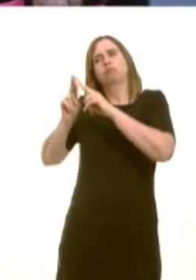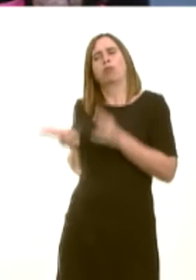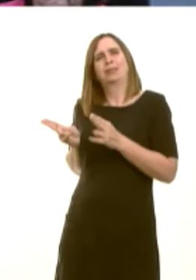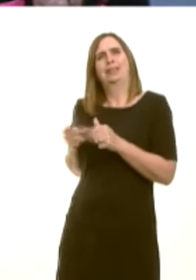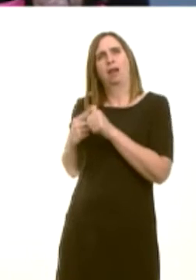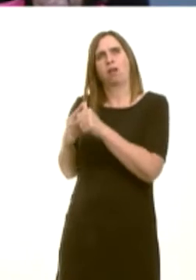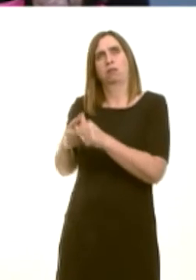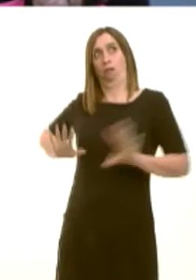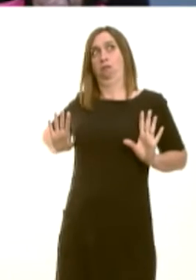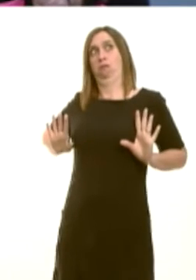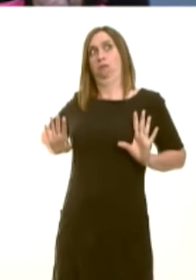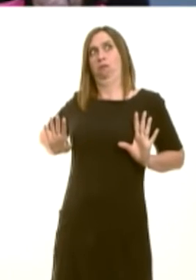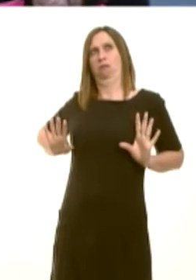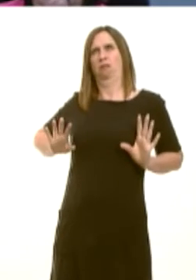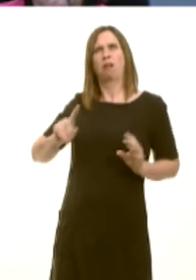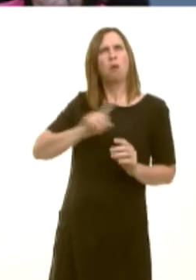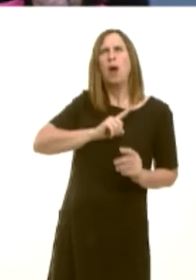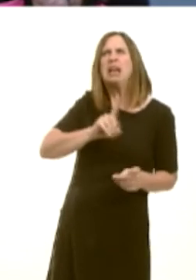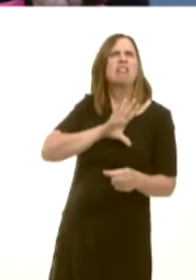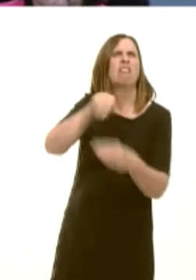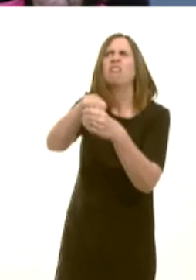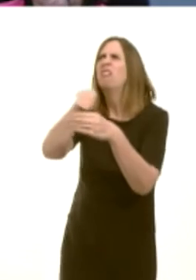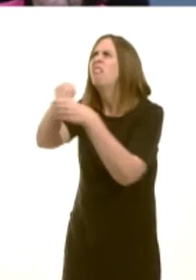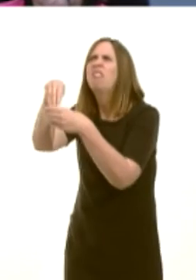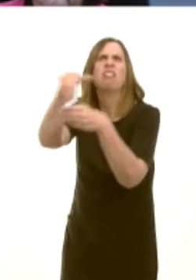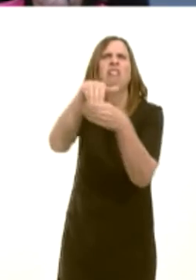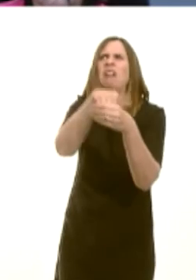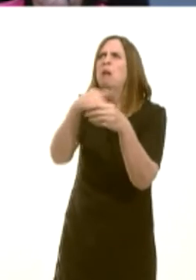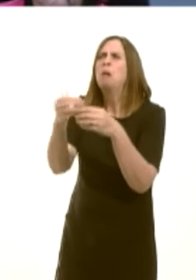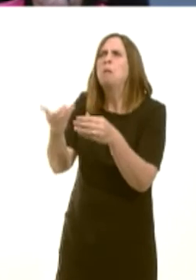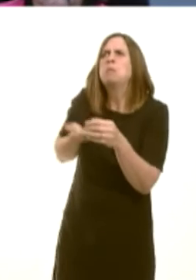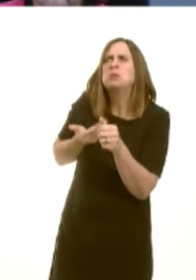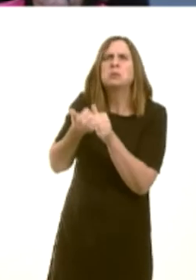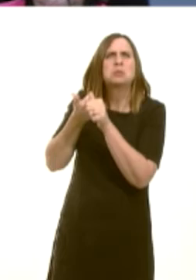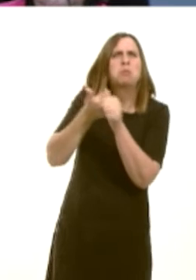not this type of business application, business loan, business support. It is quite shocking